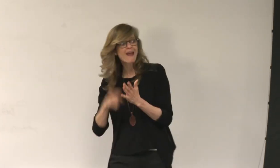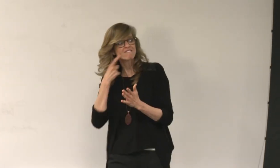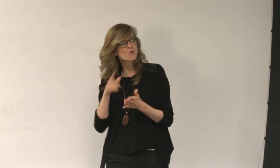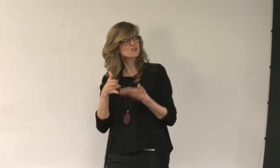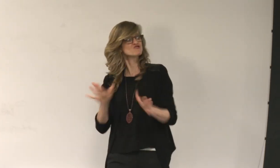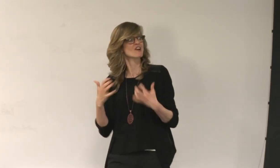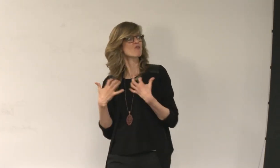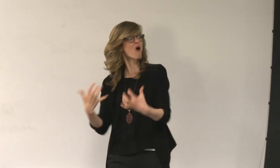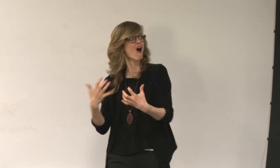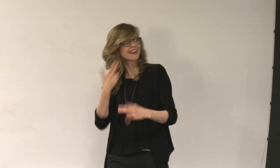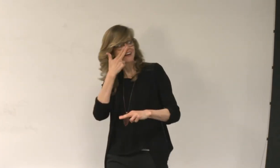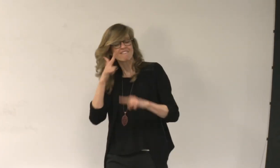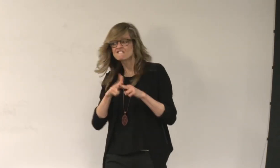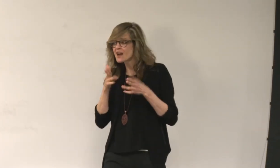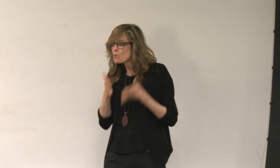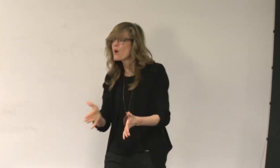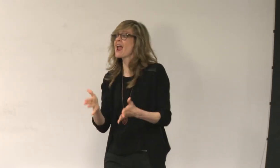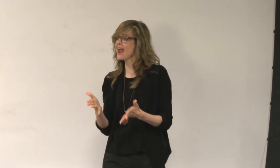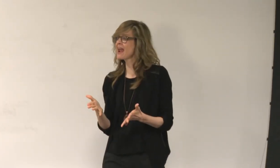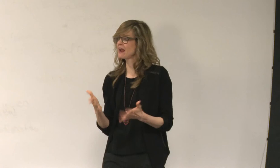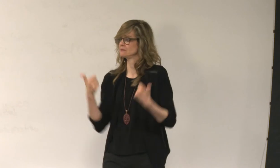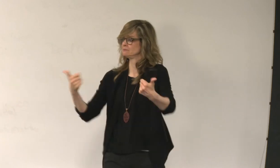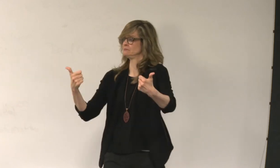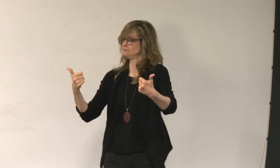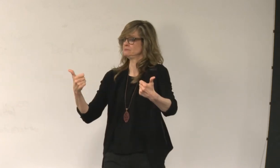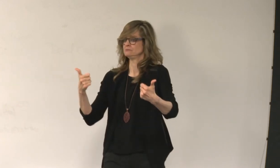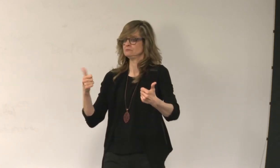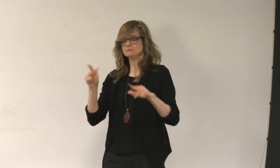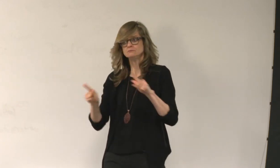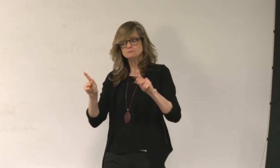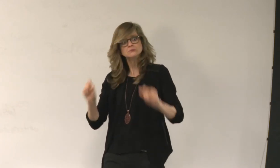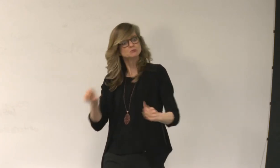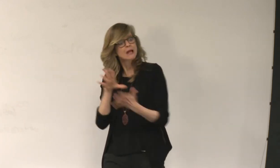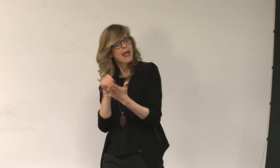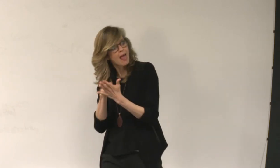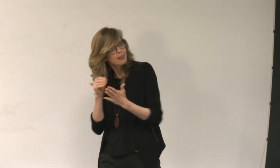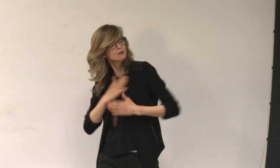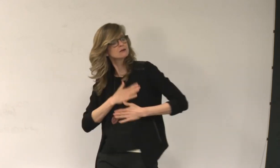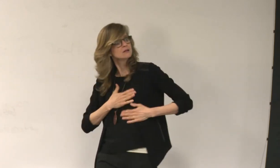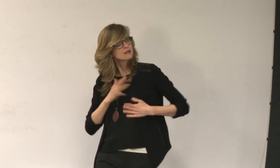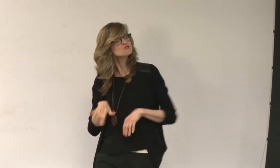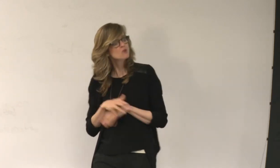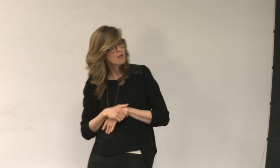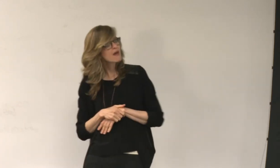SO, IF YOU WRITE FOR A GENERAL AUDIENCE IN A FUN WAY, THE INFORMATION WILL BE DISSEMINATED MUCH MORE WIDELY.